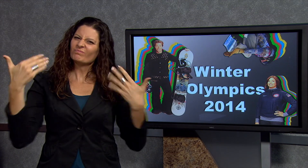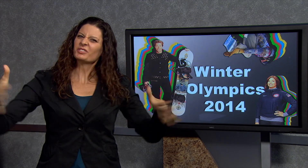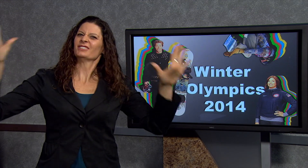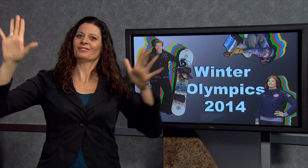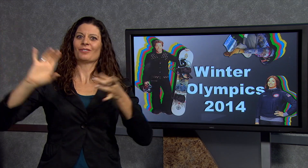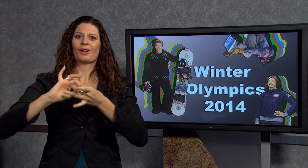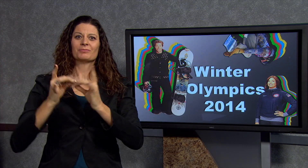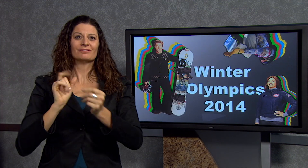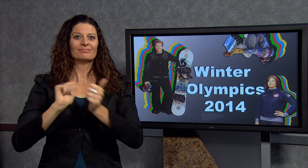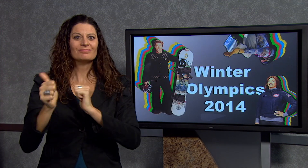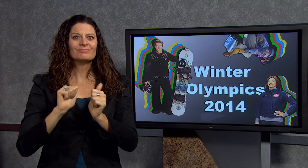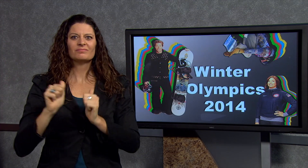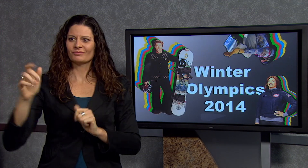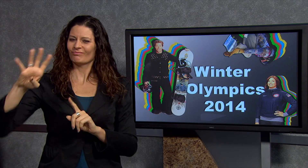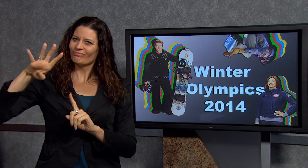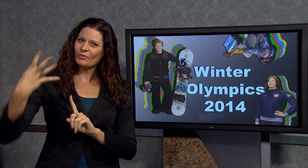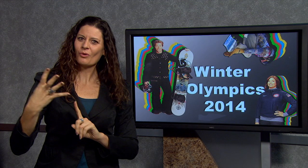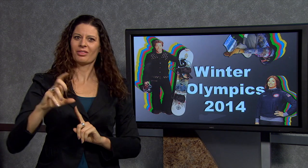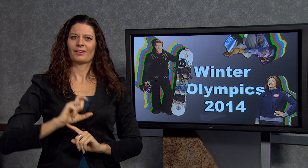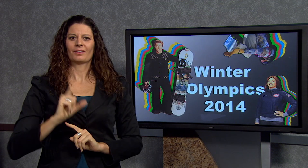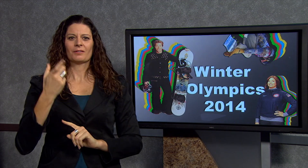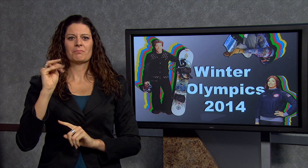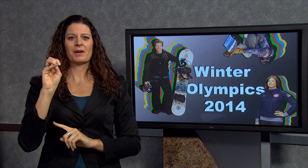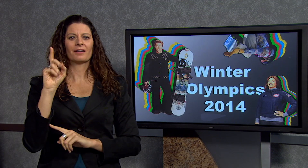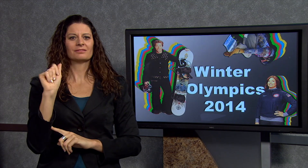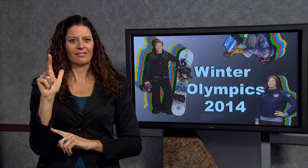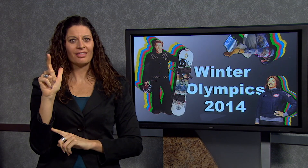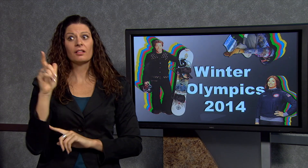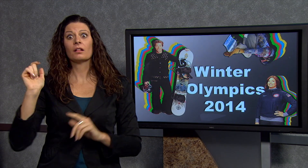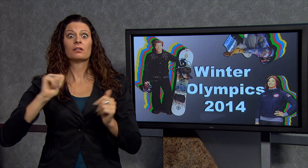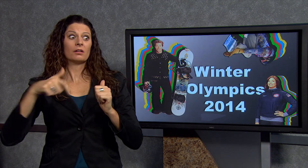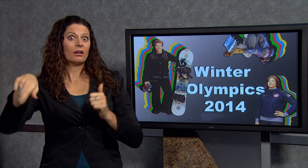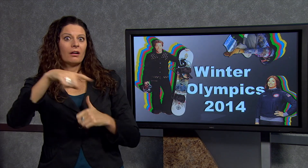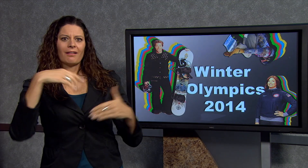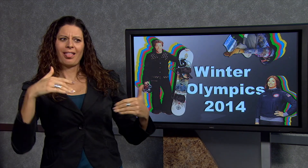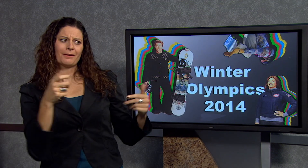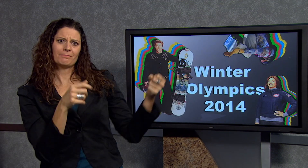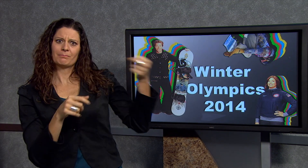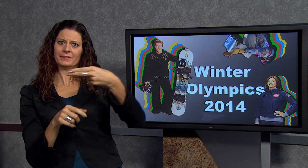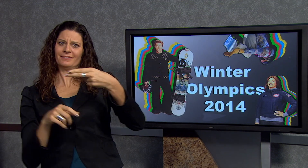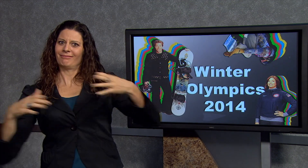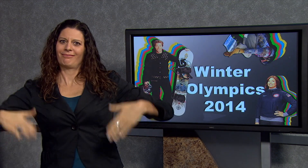JULIA MANCUSO CLINCHED HER FOURTH OLYMPIC MEDAL AND CONTINUES TO HAVE MORE OLYMPIC MEDALS